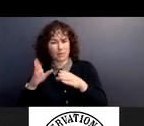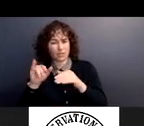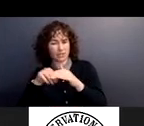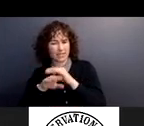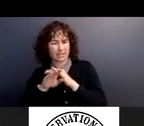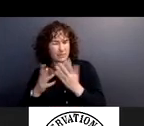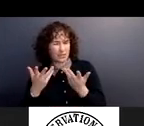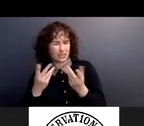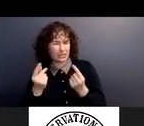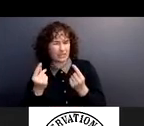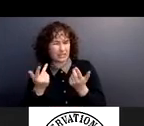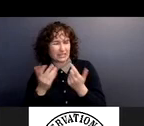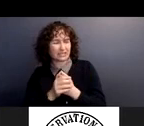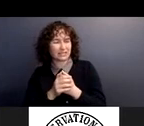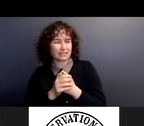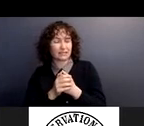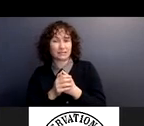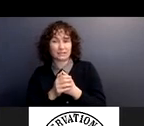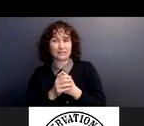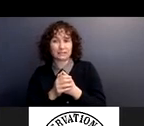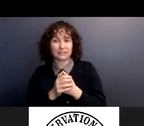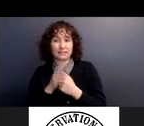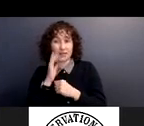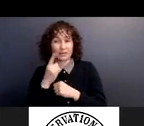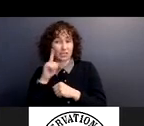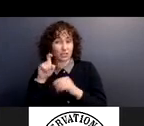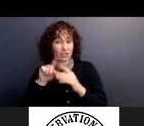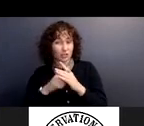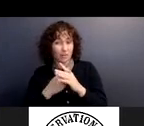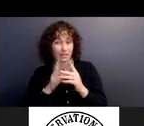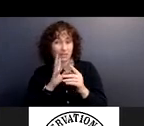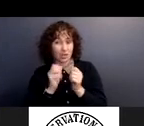And I would say you should start by talking to your administration